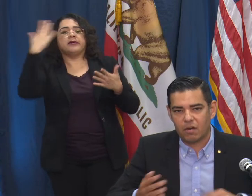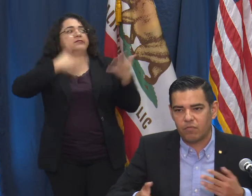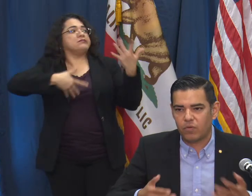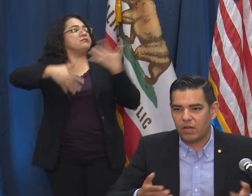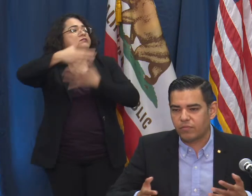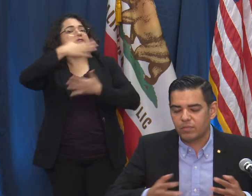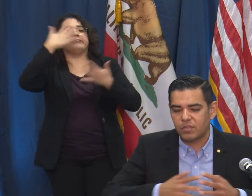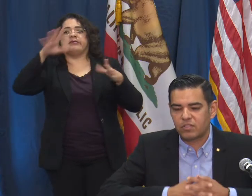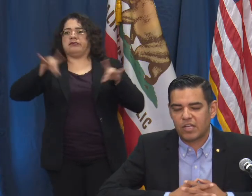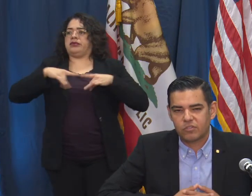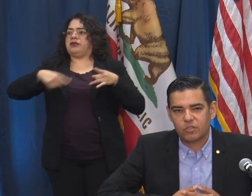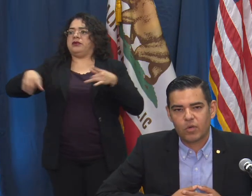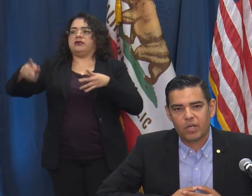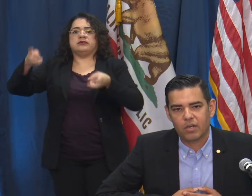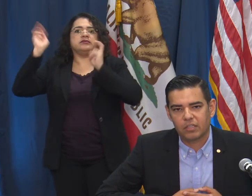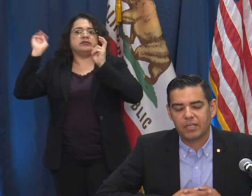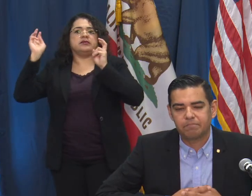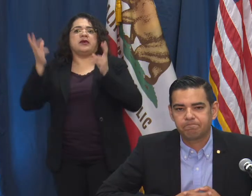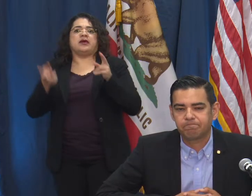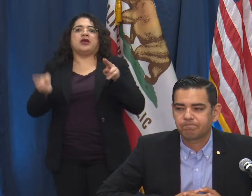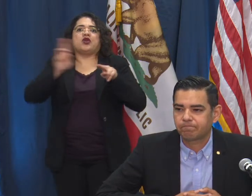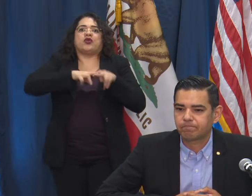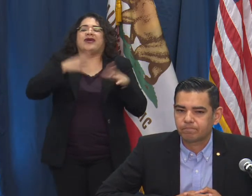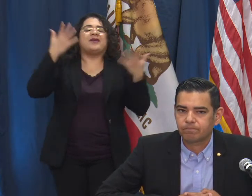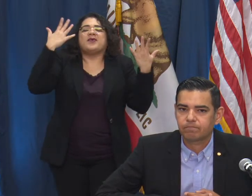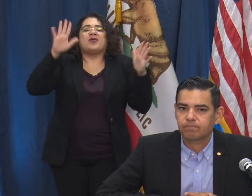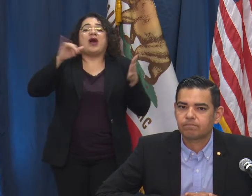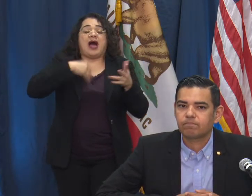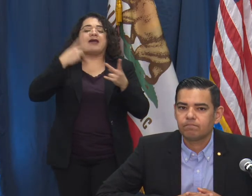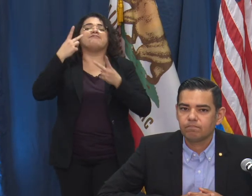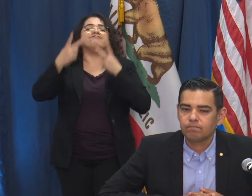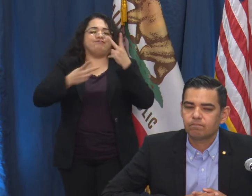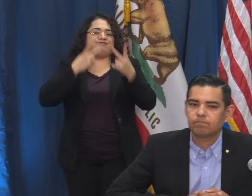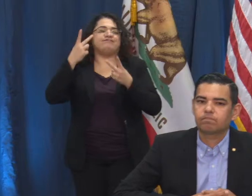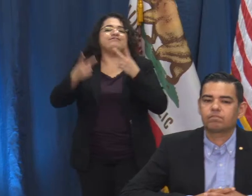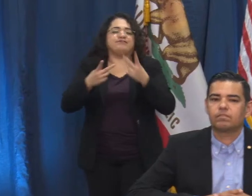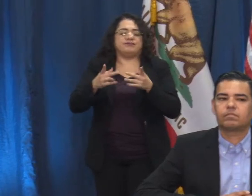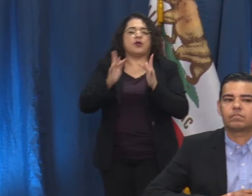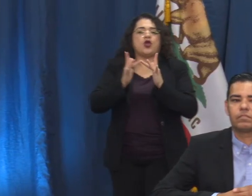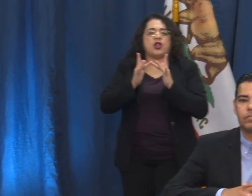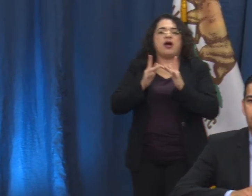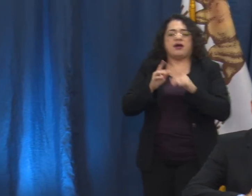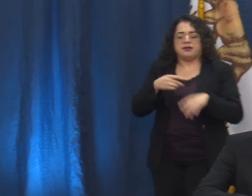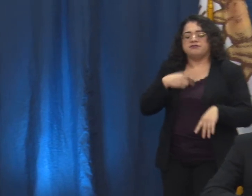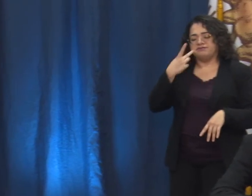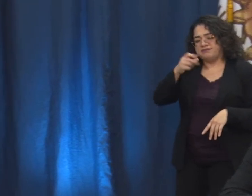of some of the discussions going on online. Then to address the second